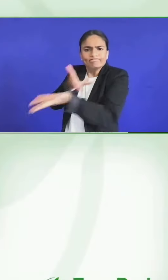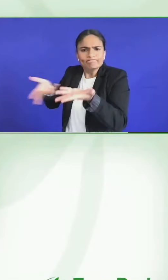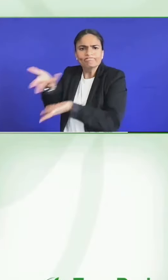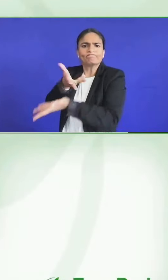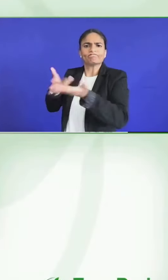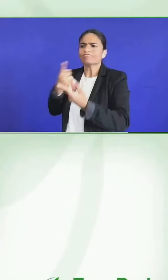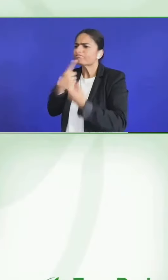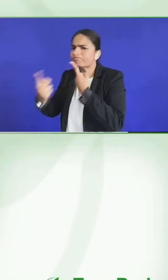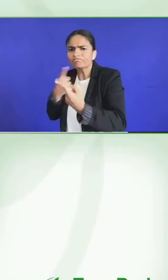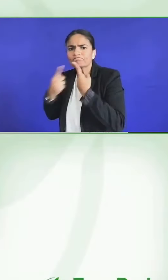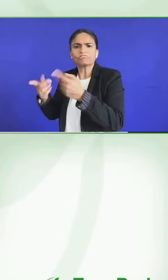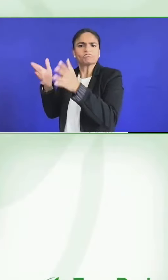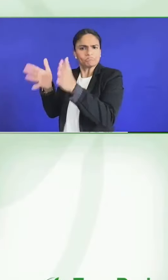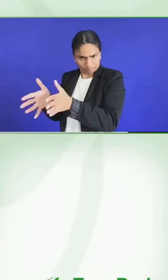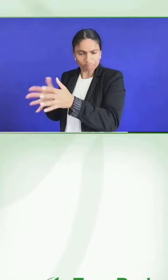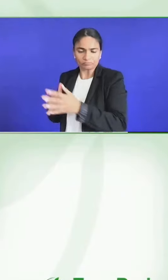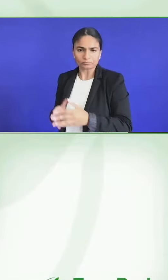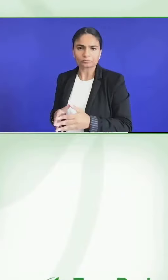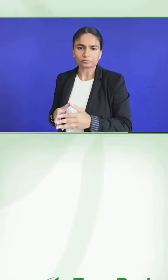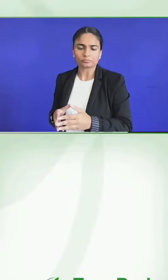problem is that they are being used to being directed towards